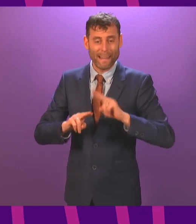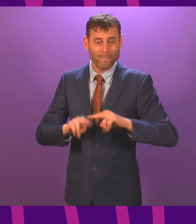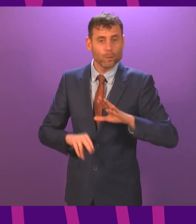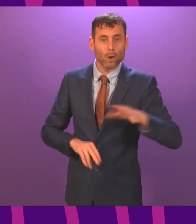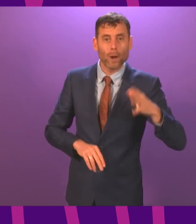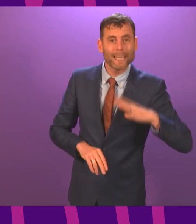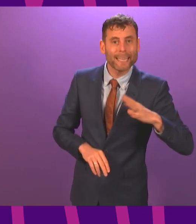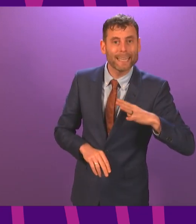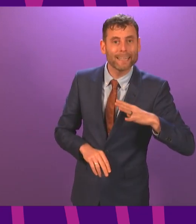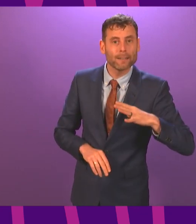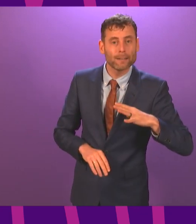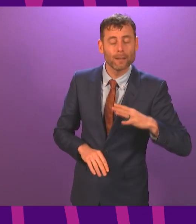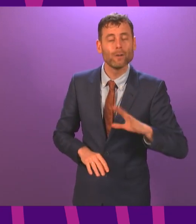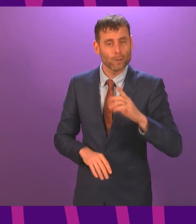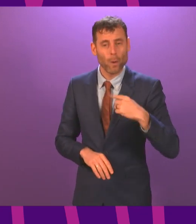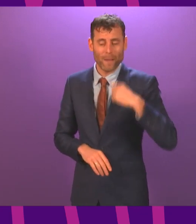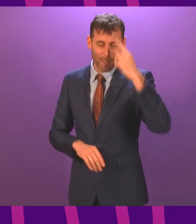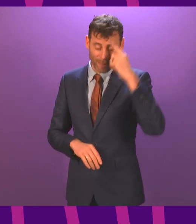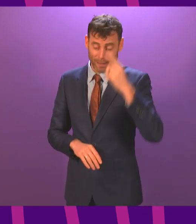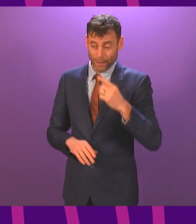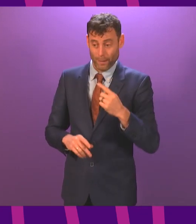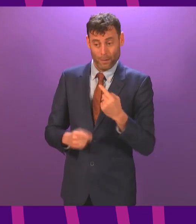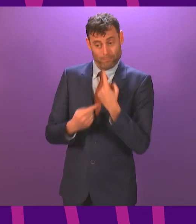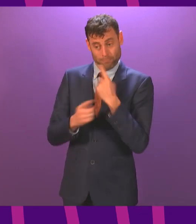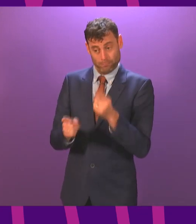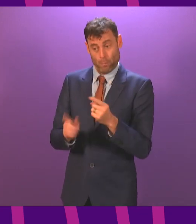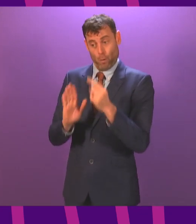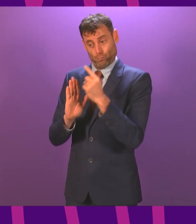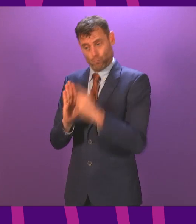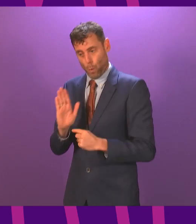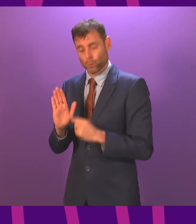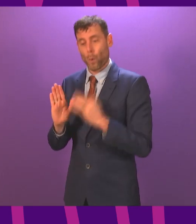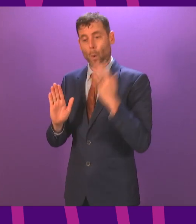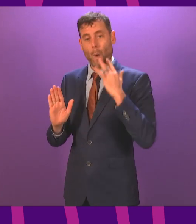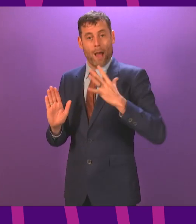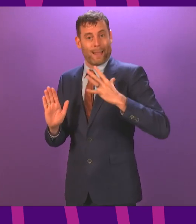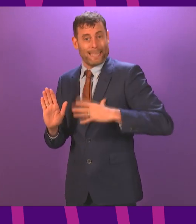as long as we think is necessary to sustain a proportionate and tiered approach to the